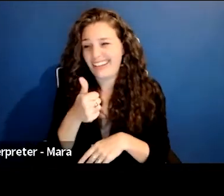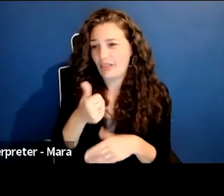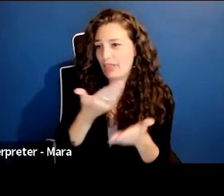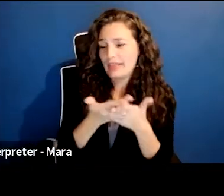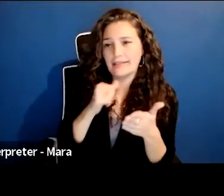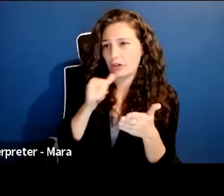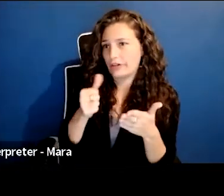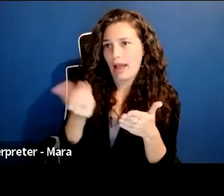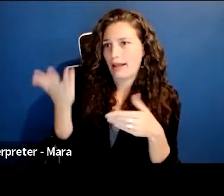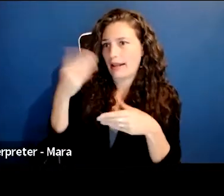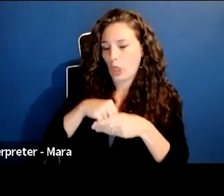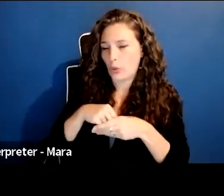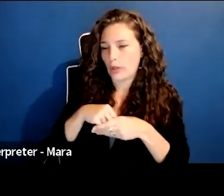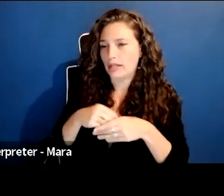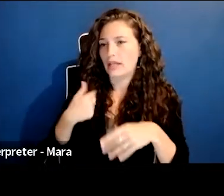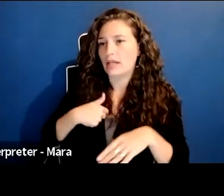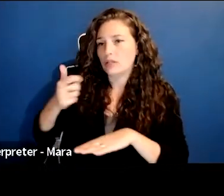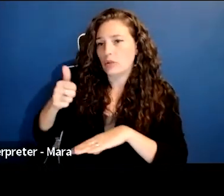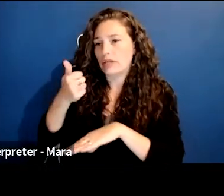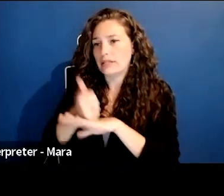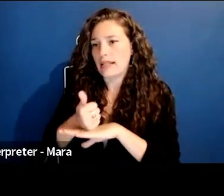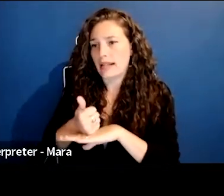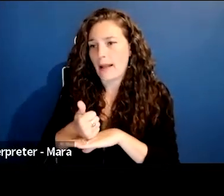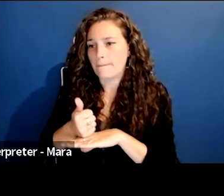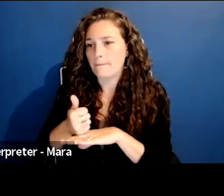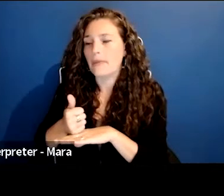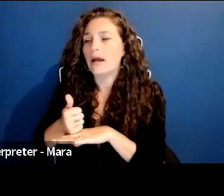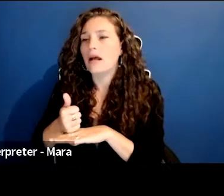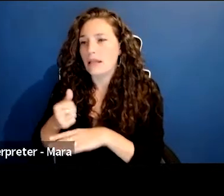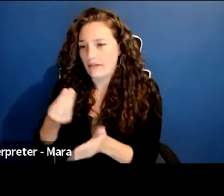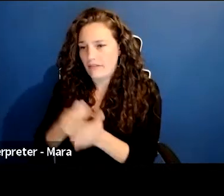to help meet those needs for those members